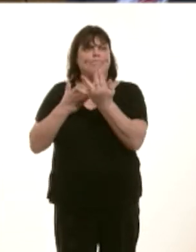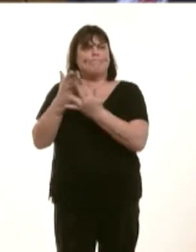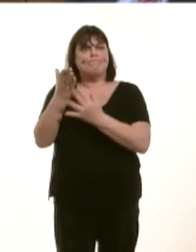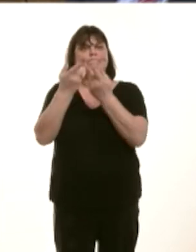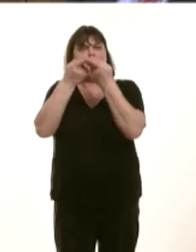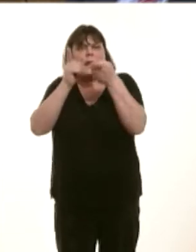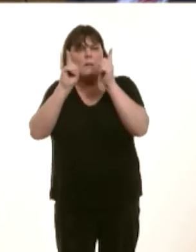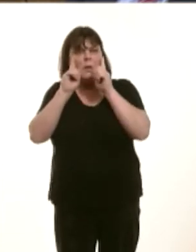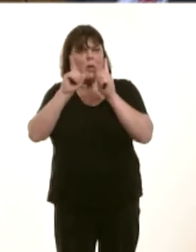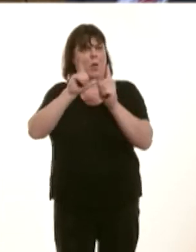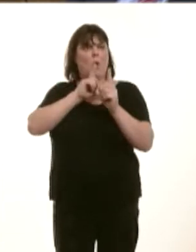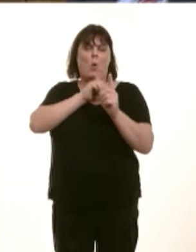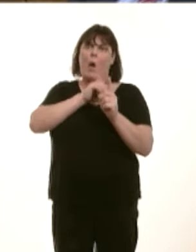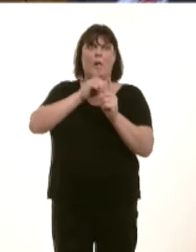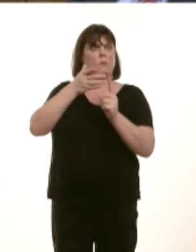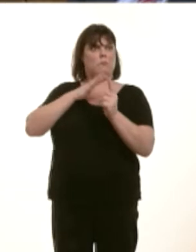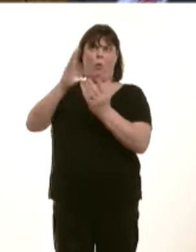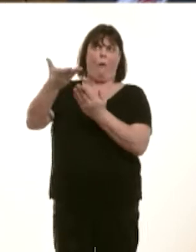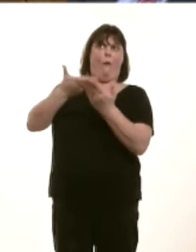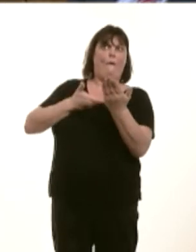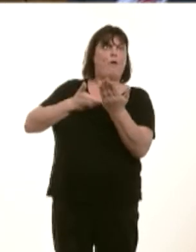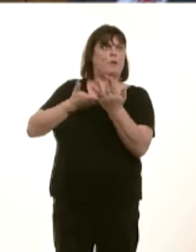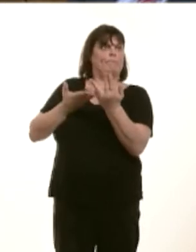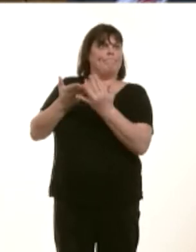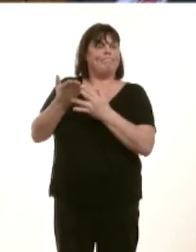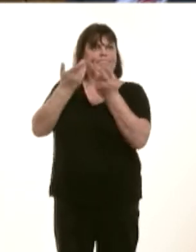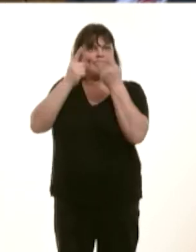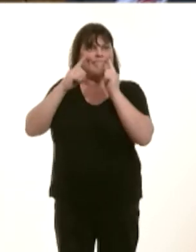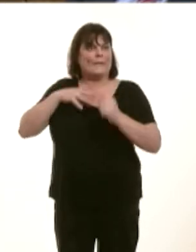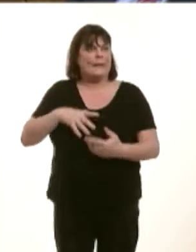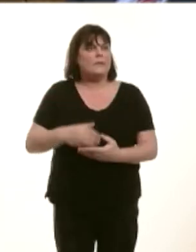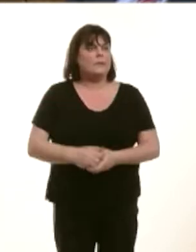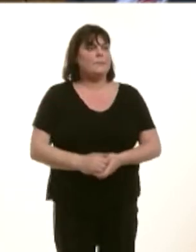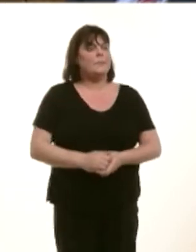an offer to get to some of the leading universities, and the partnership hubs will help to make